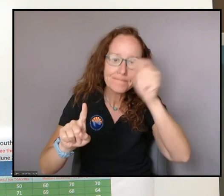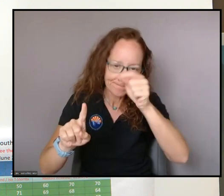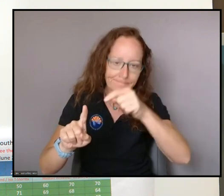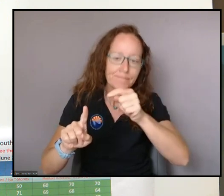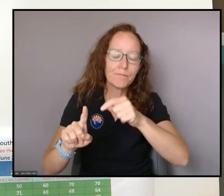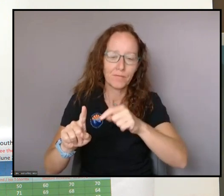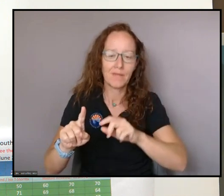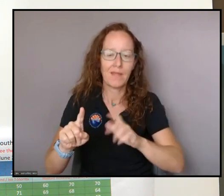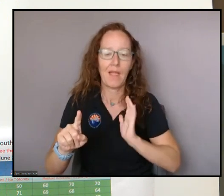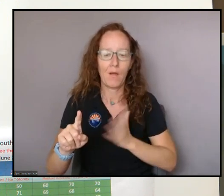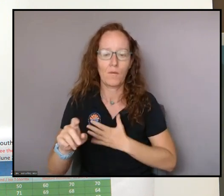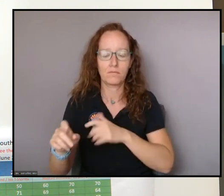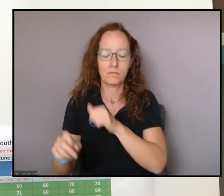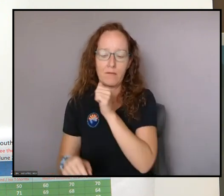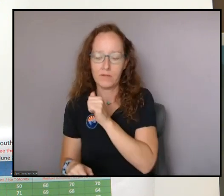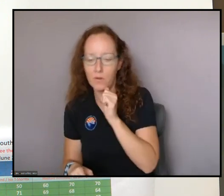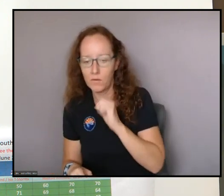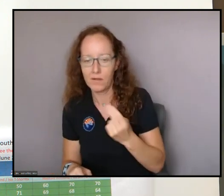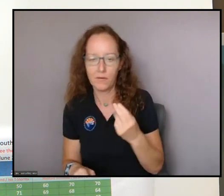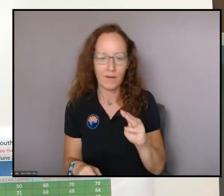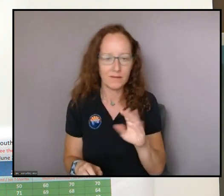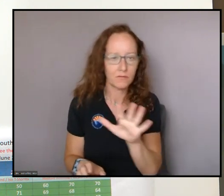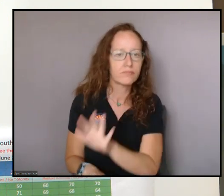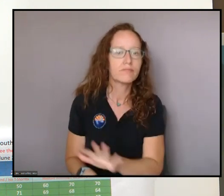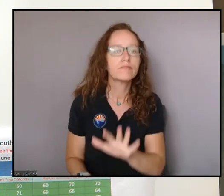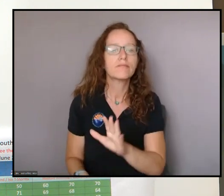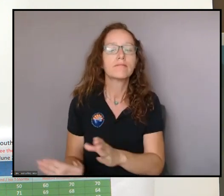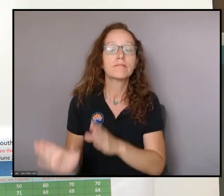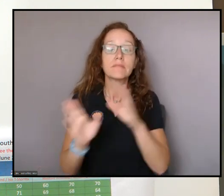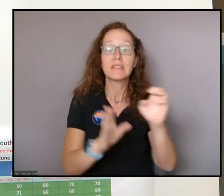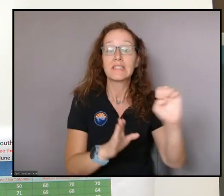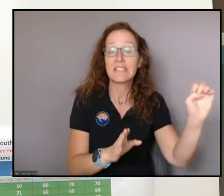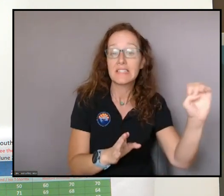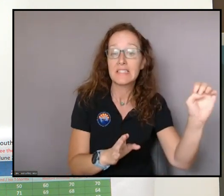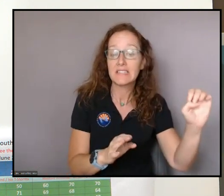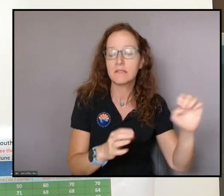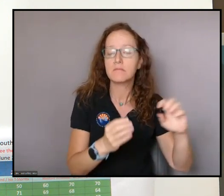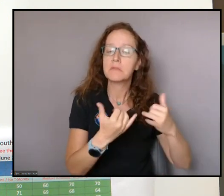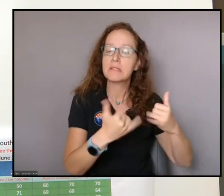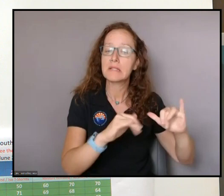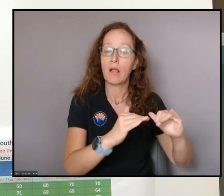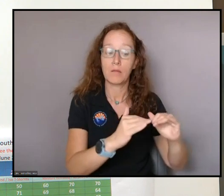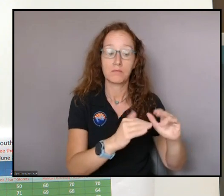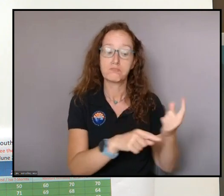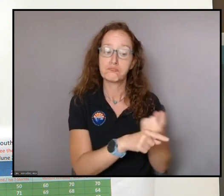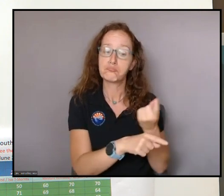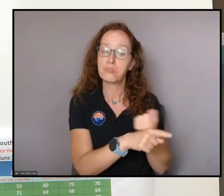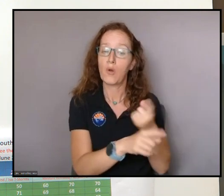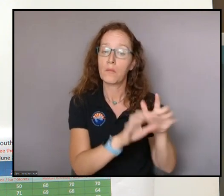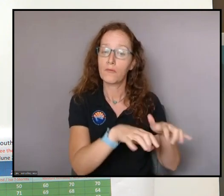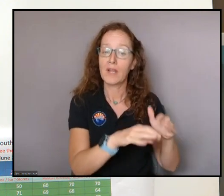precipitation category, but this is really what you want to see when you're looking for an active monsoon season. So, it